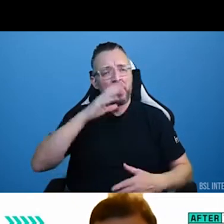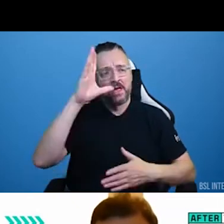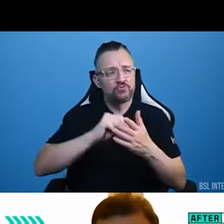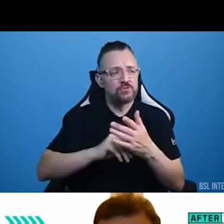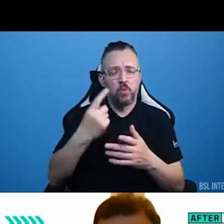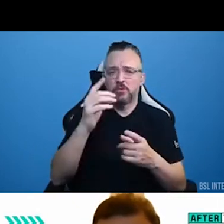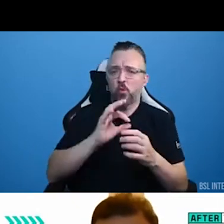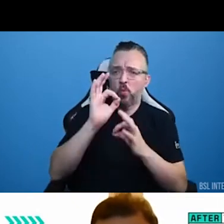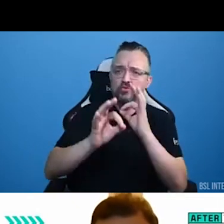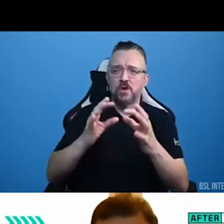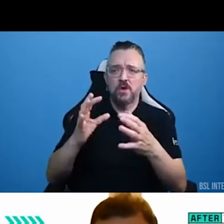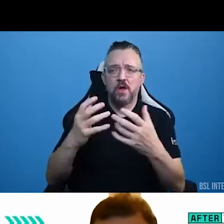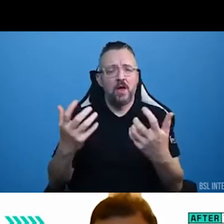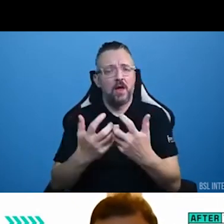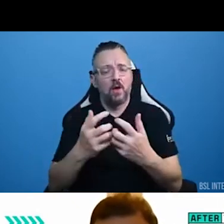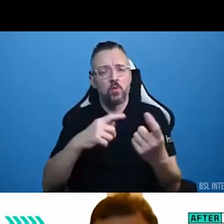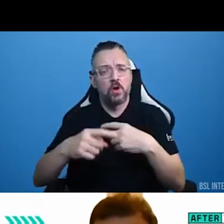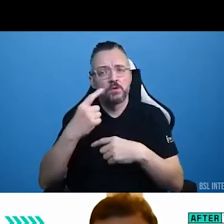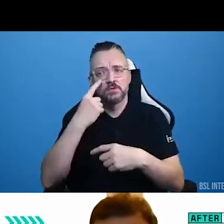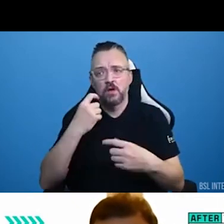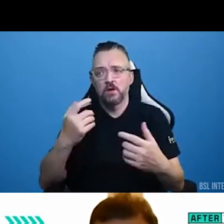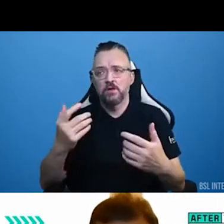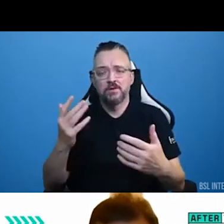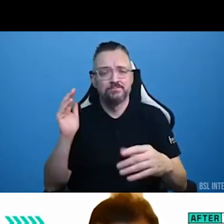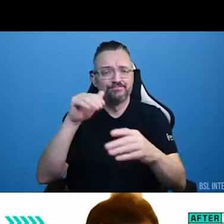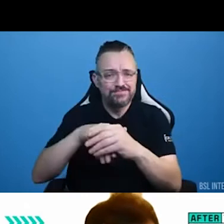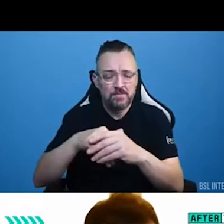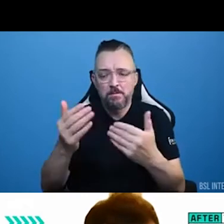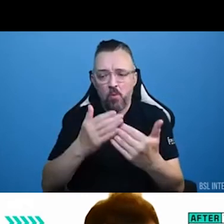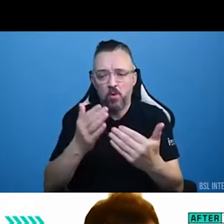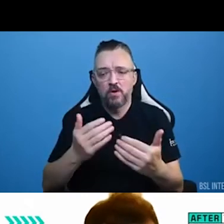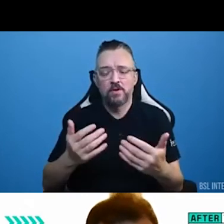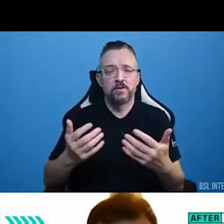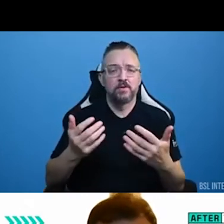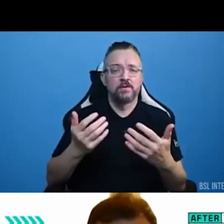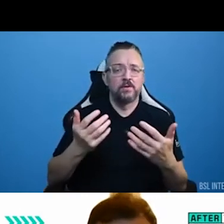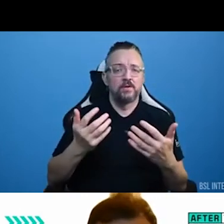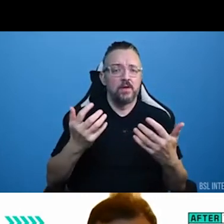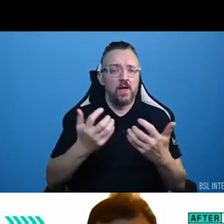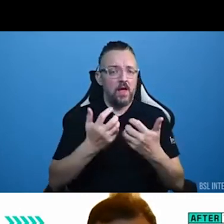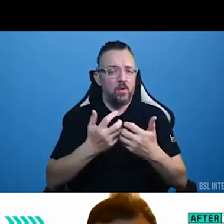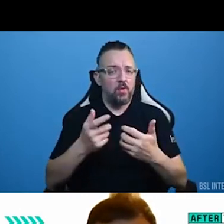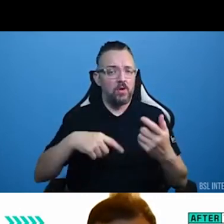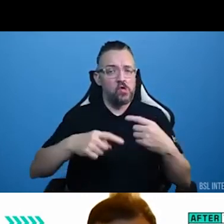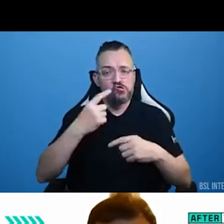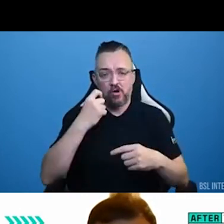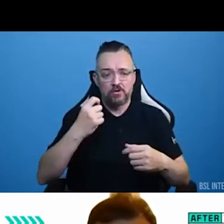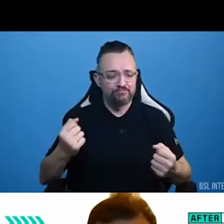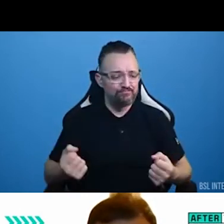how young people get more engaged, and you asked the question, how do we empower young people to design the future?